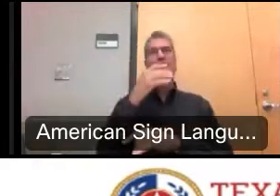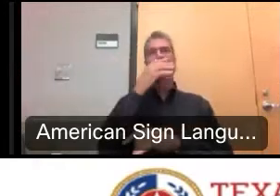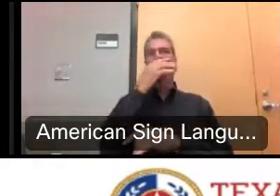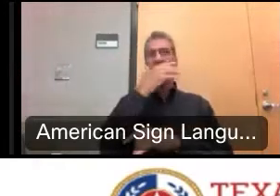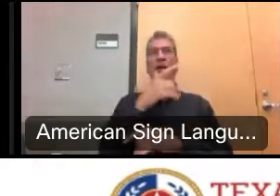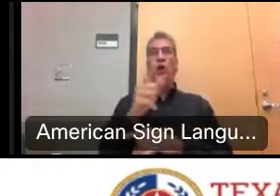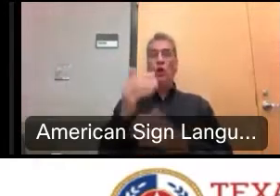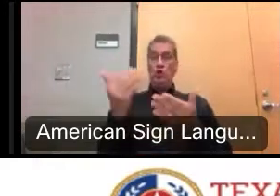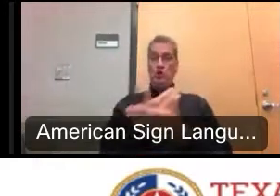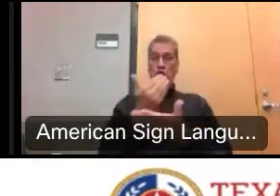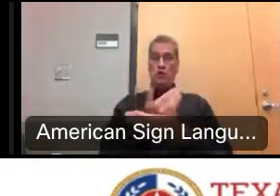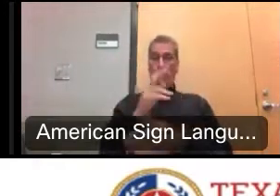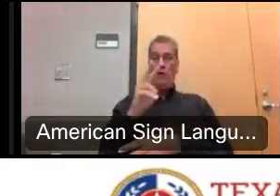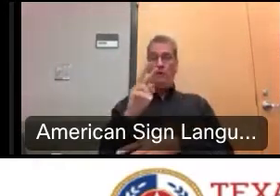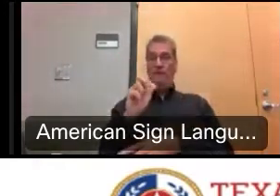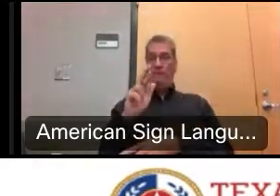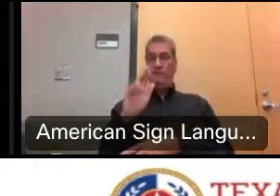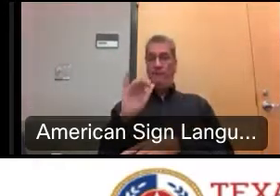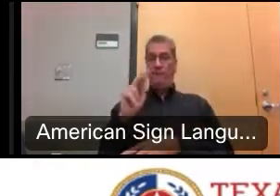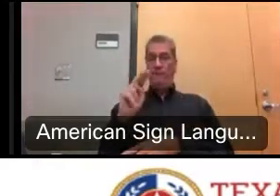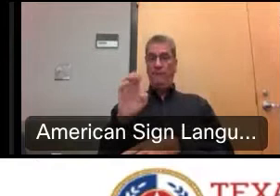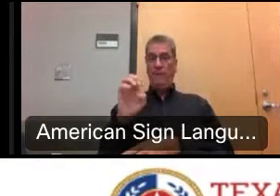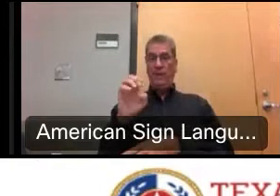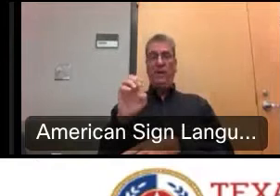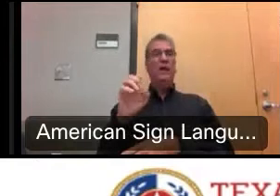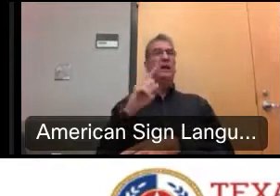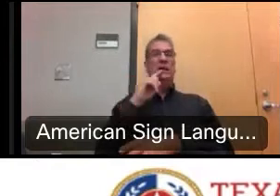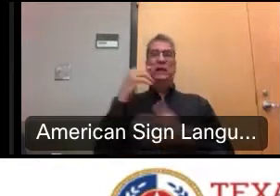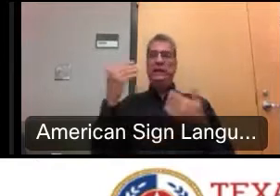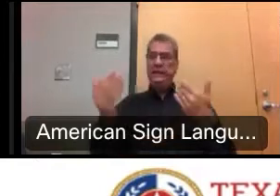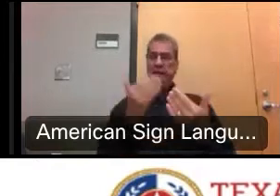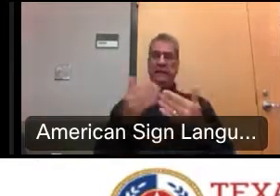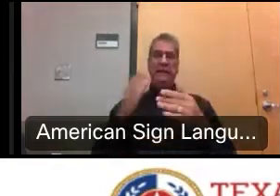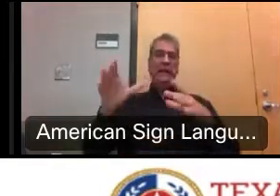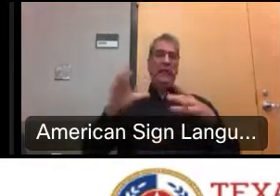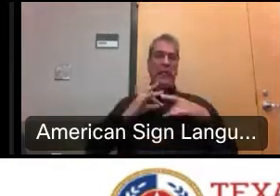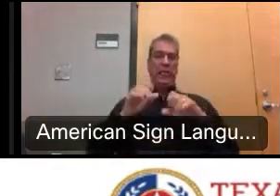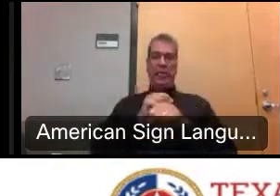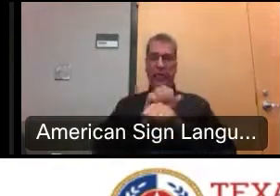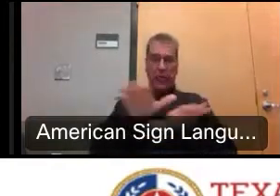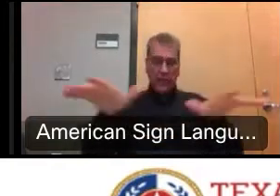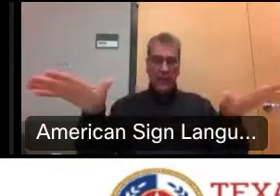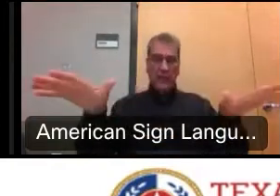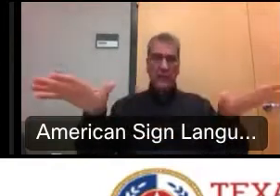are remarkably contagious, and remarkably capable of breakthrough infections